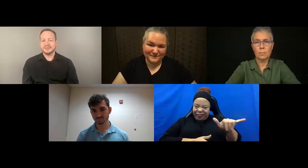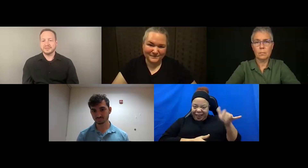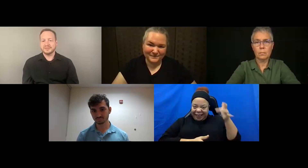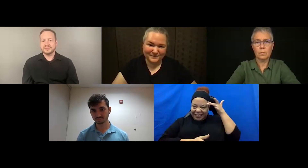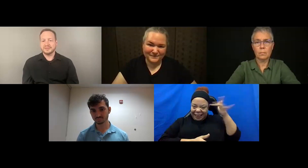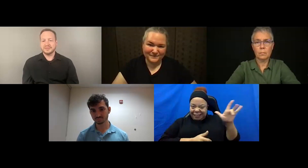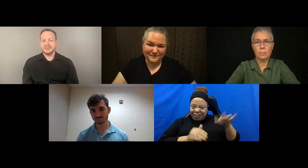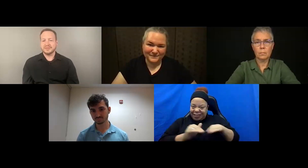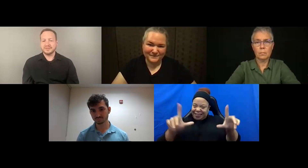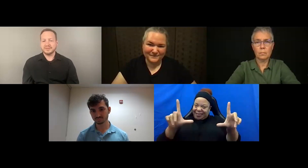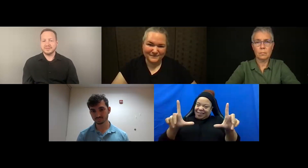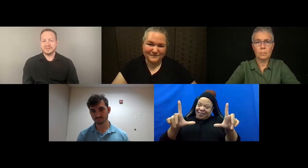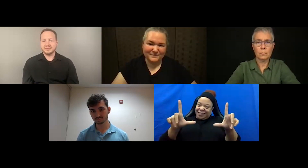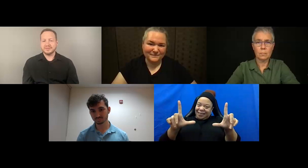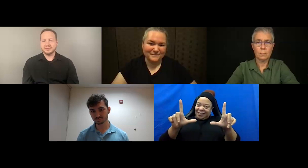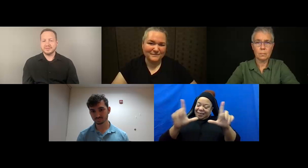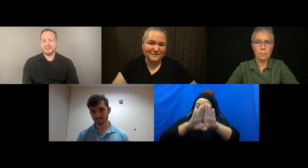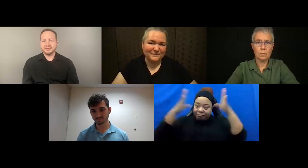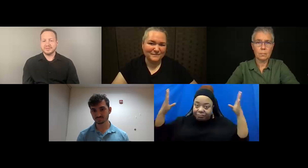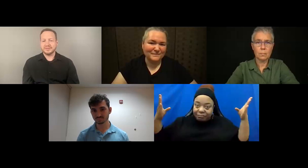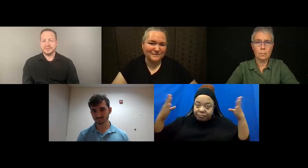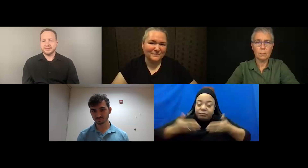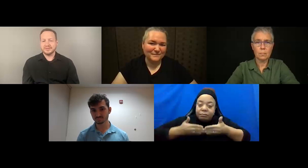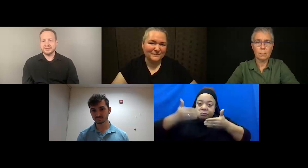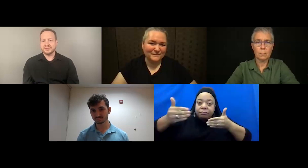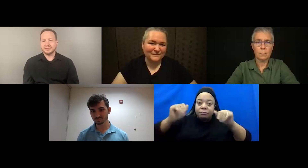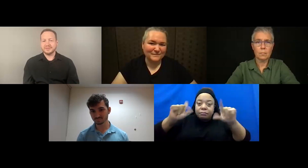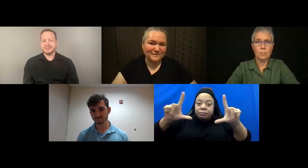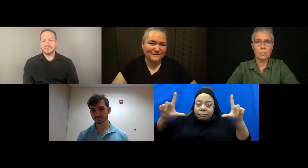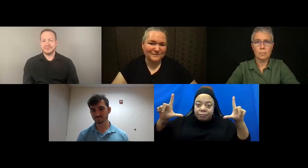information, then it becomes something else. I was locked in that